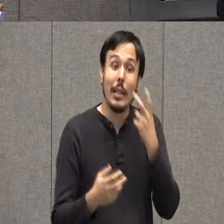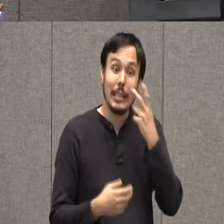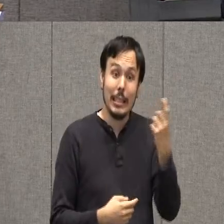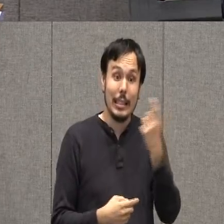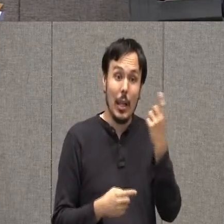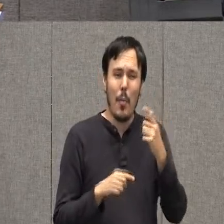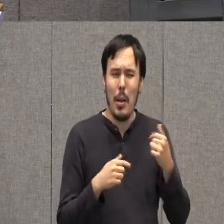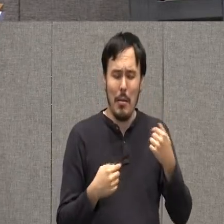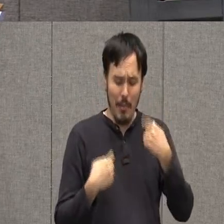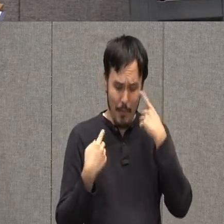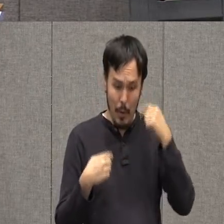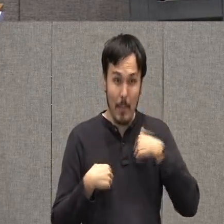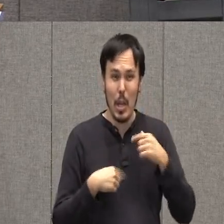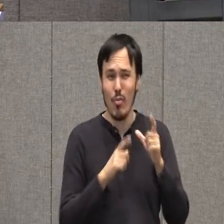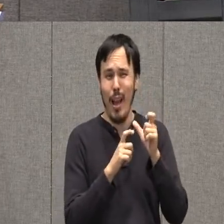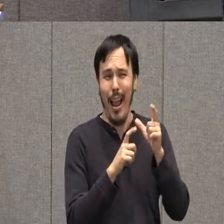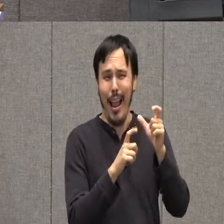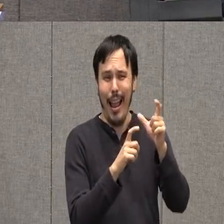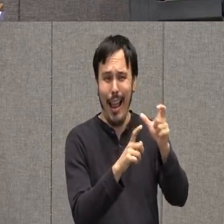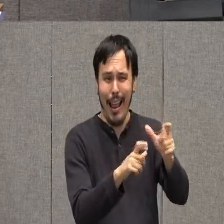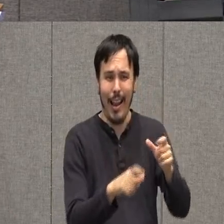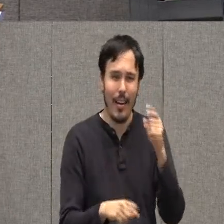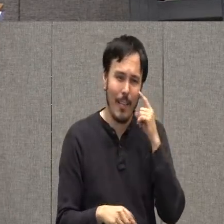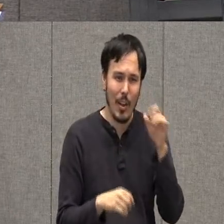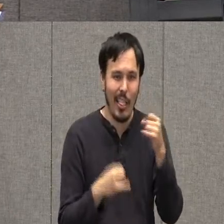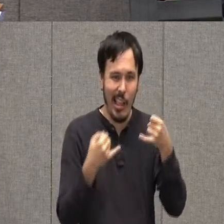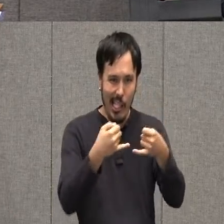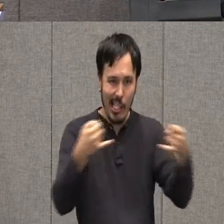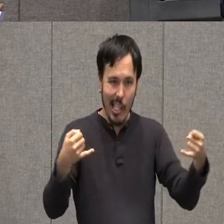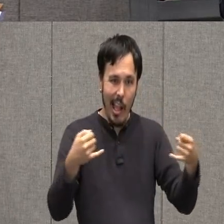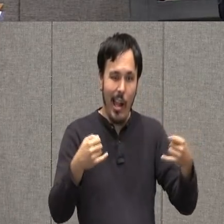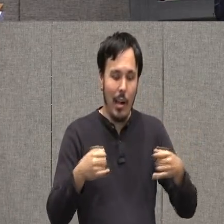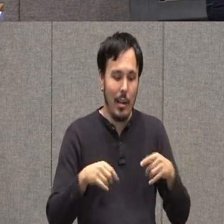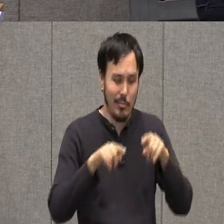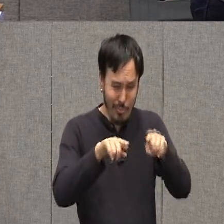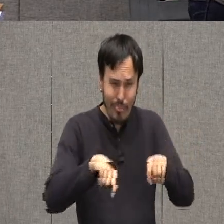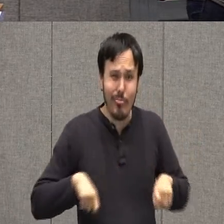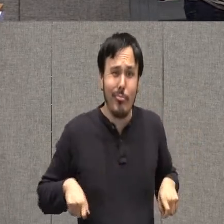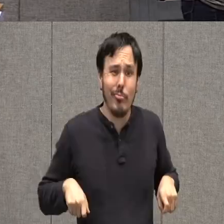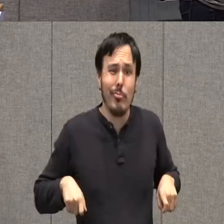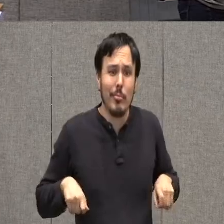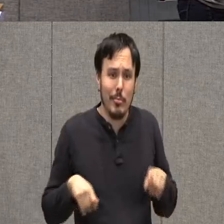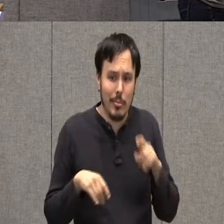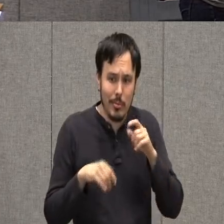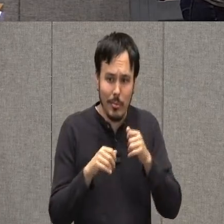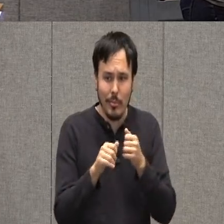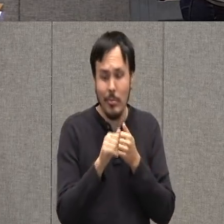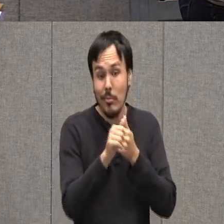Like a picture from the finish line. I think it would be so cool if that was turned into a painting that I could hang up on my wall.